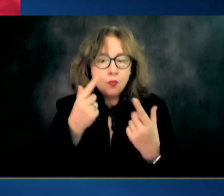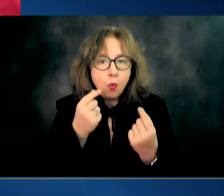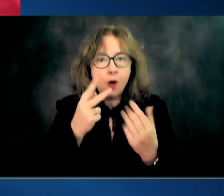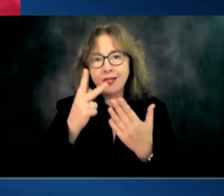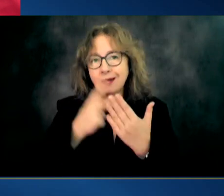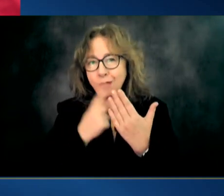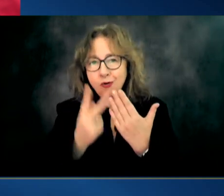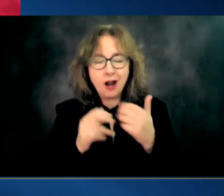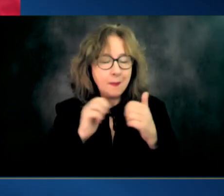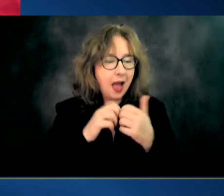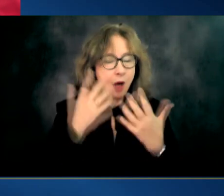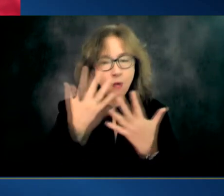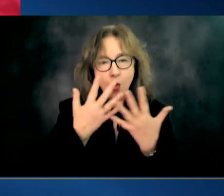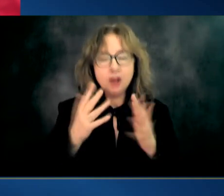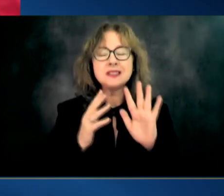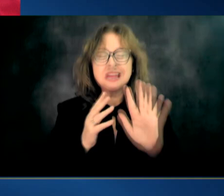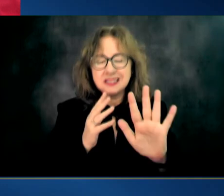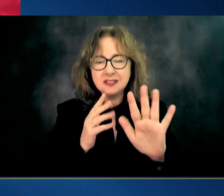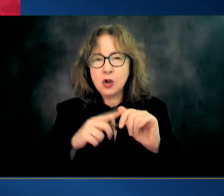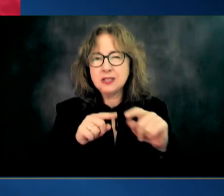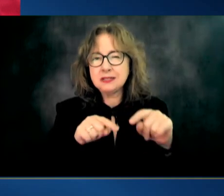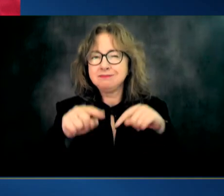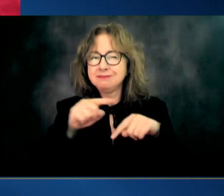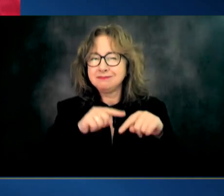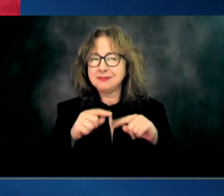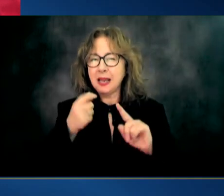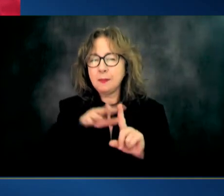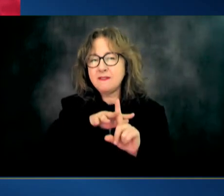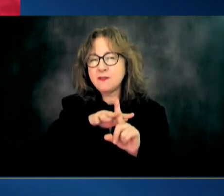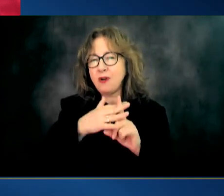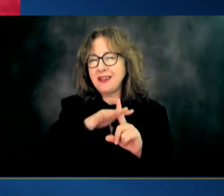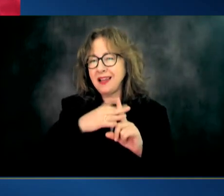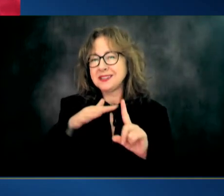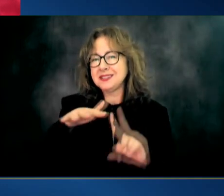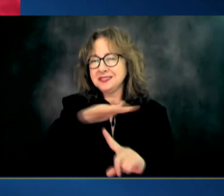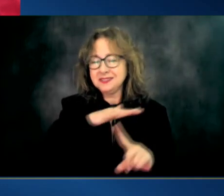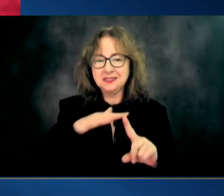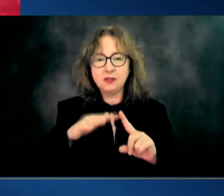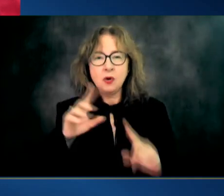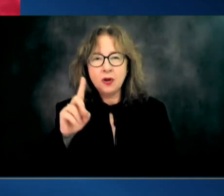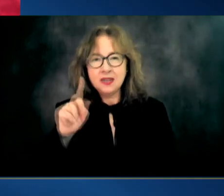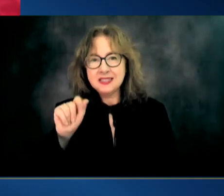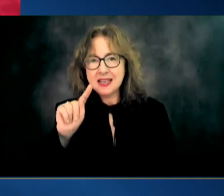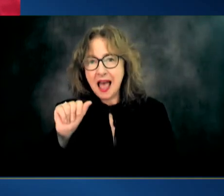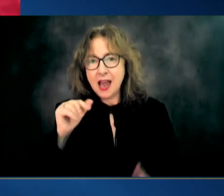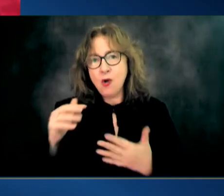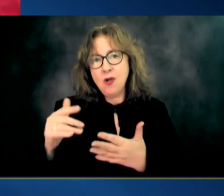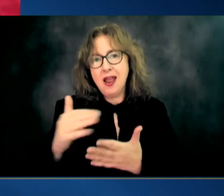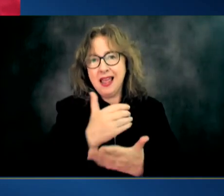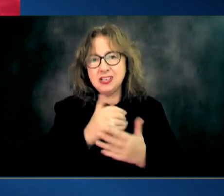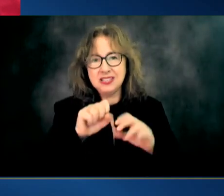a step back and provide some context for why data collection system like this is needed.